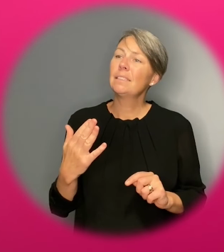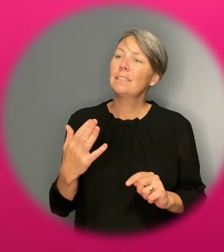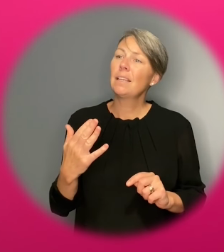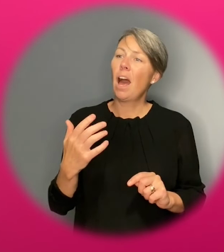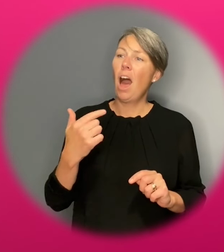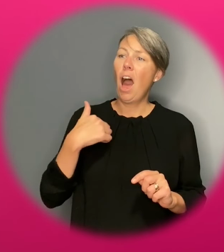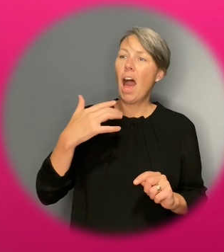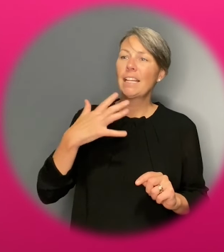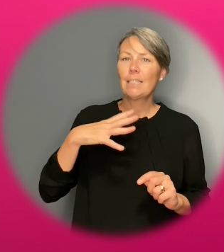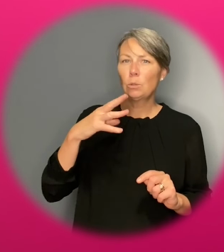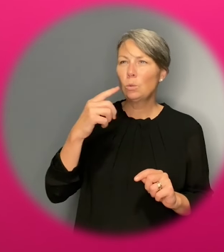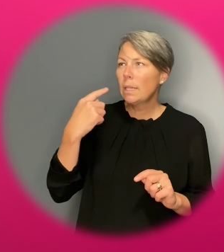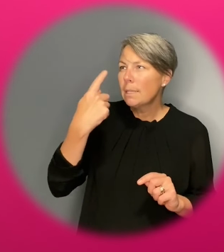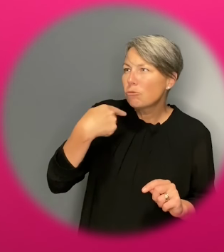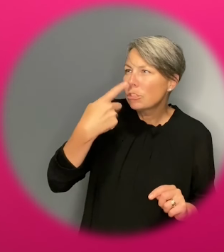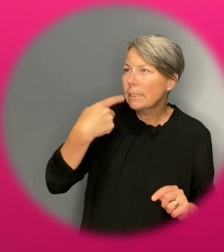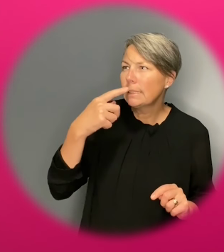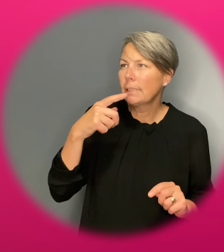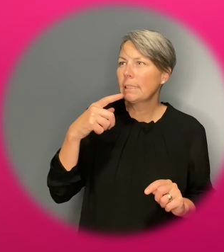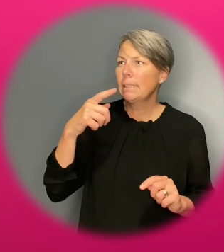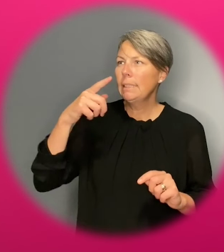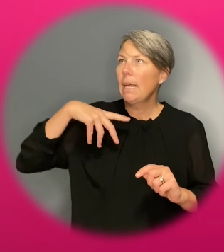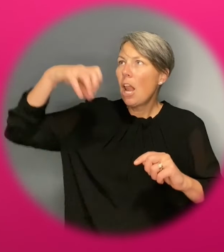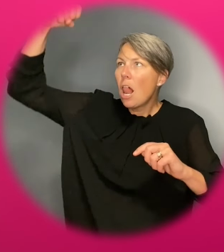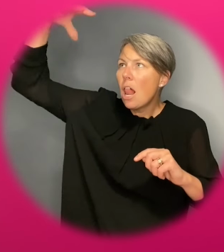or that you know can we make sure we have the light on. I have ehlers danlos